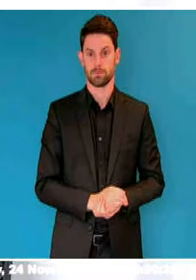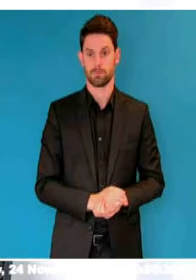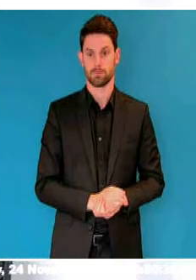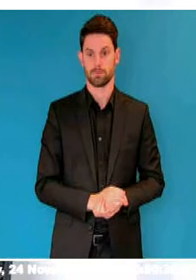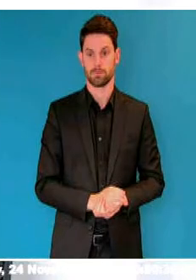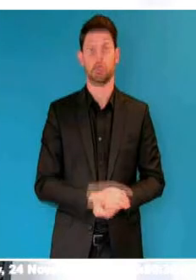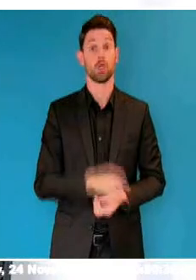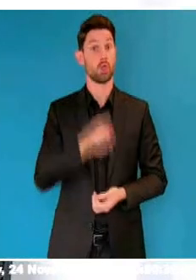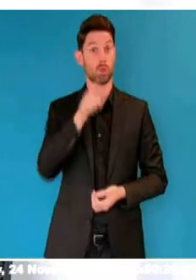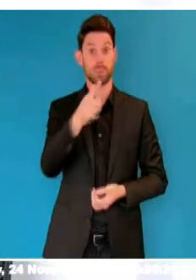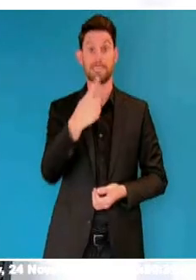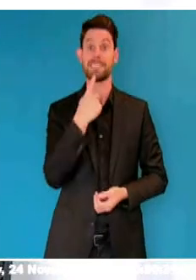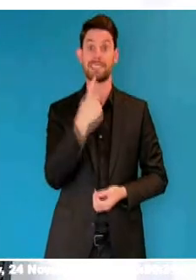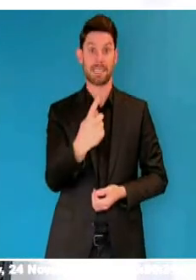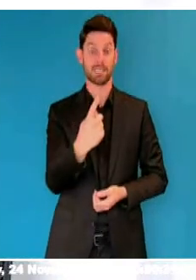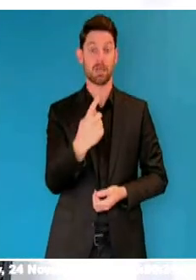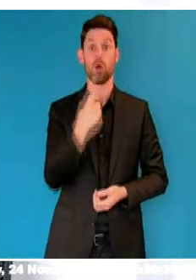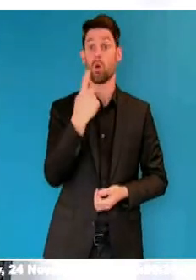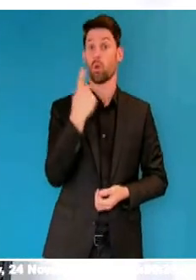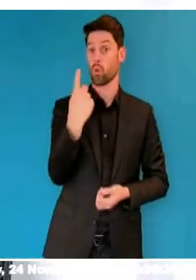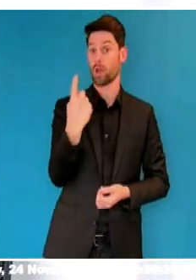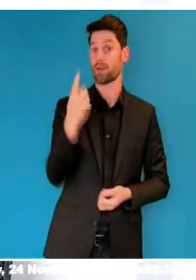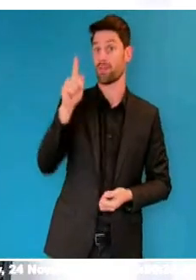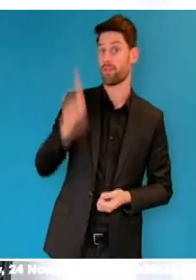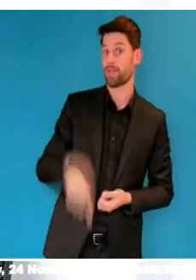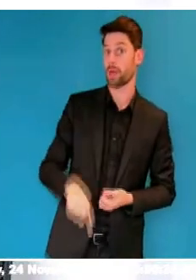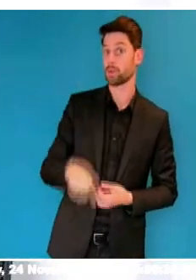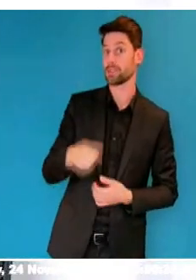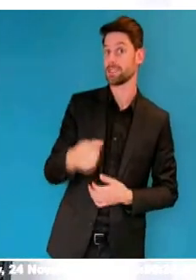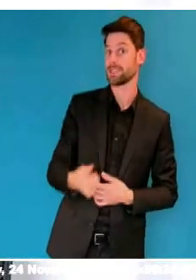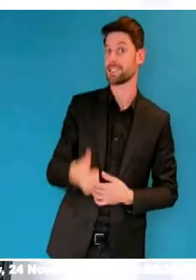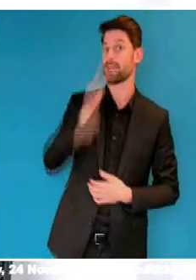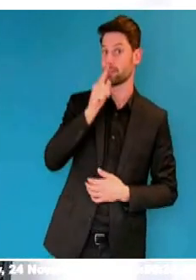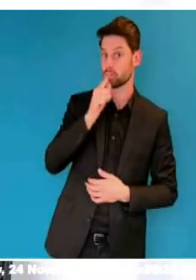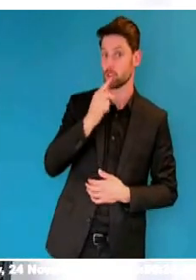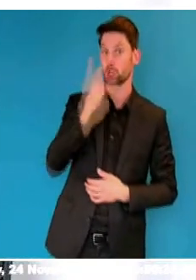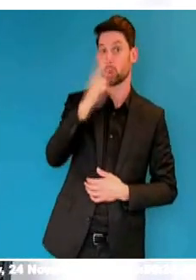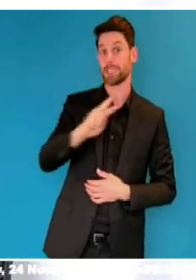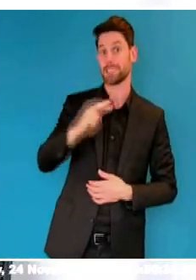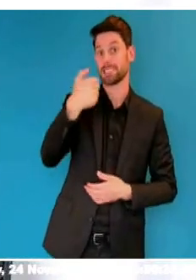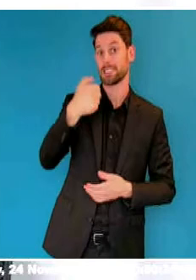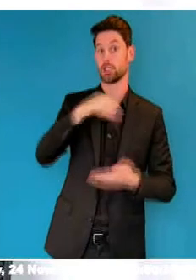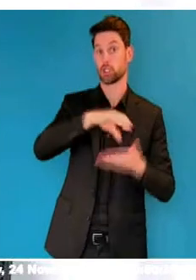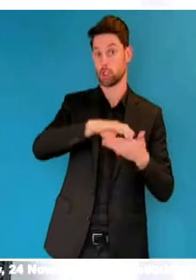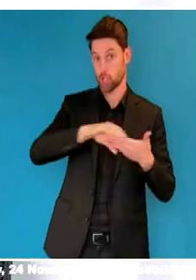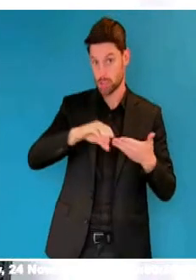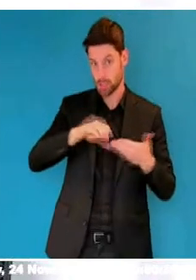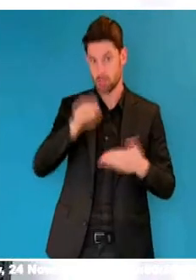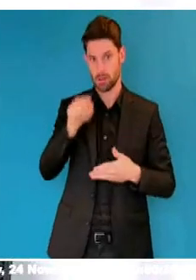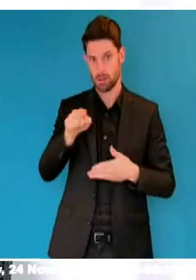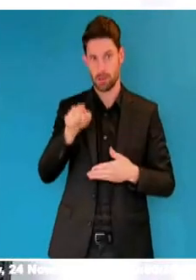give the figure of $1,726.40 as the average cost